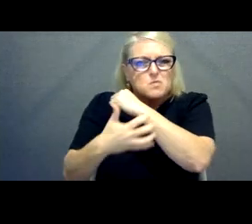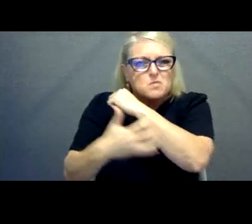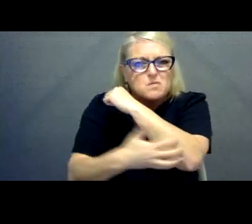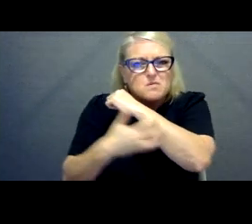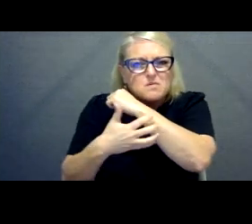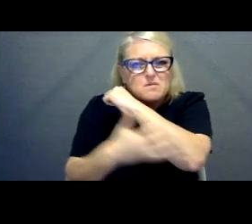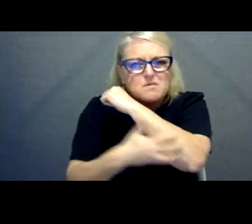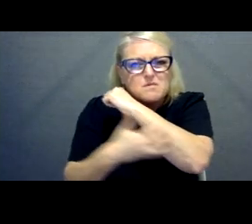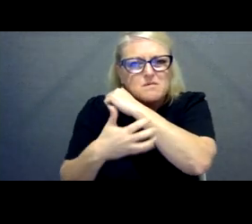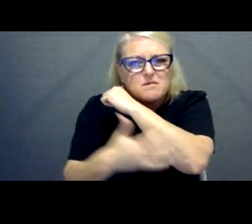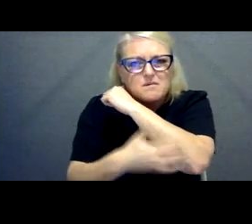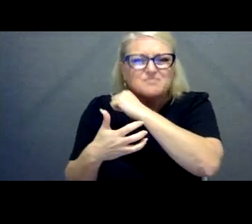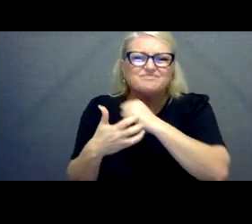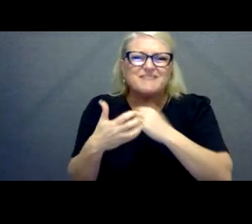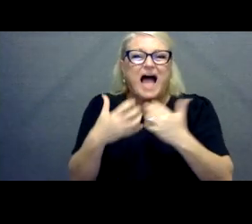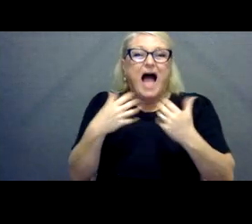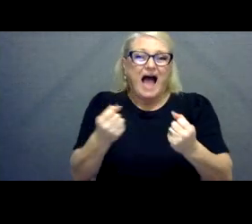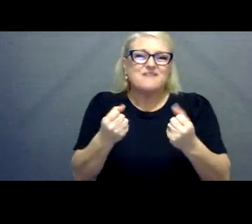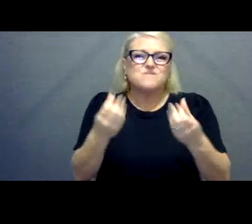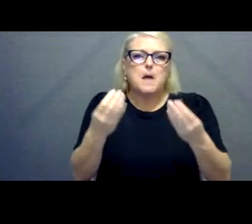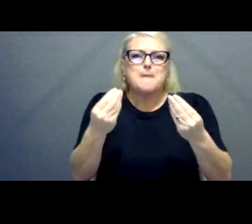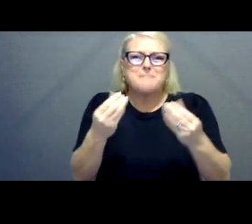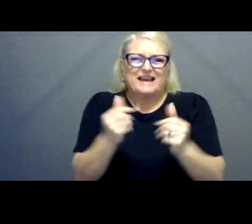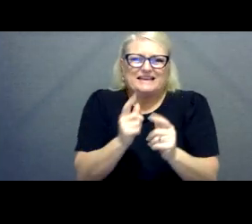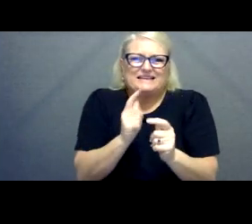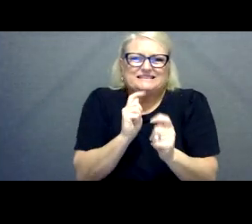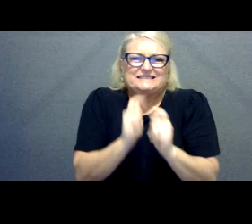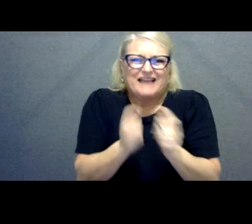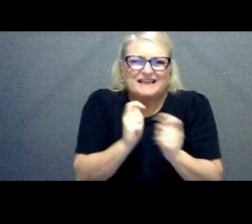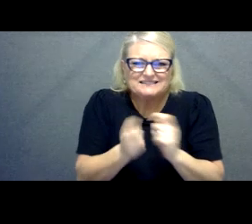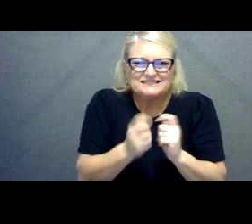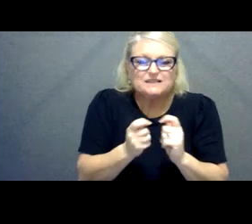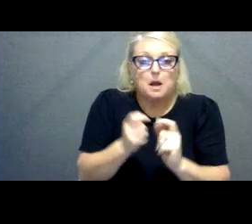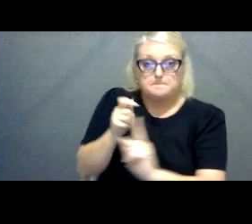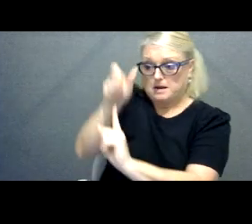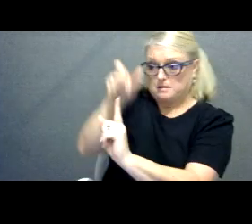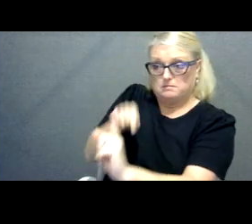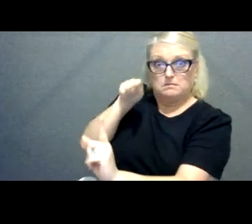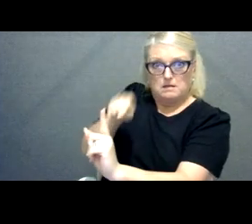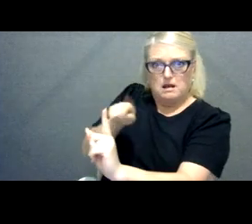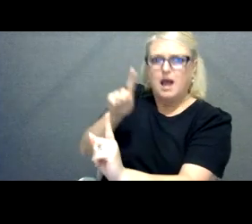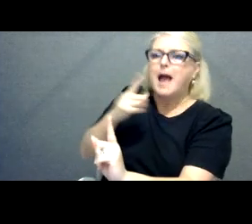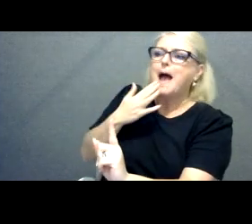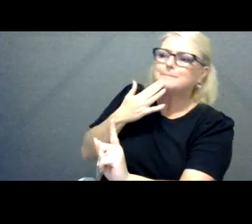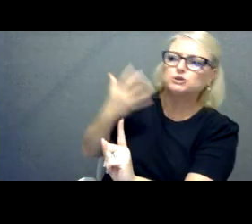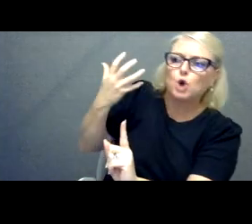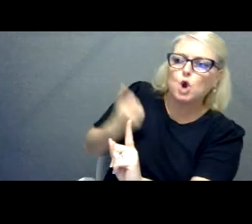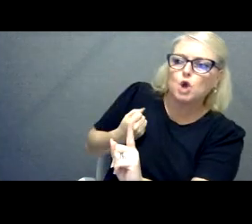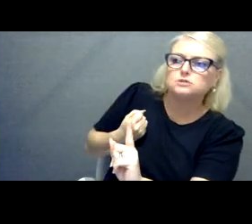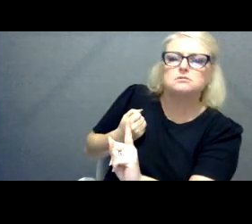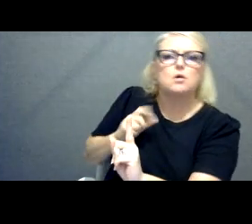looks at what a person earns and what assets they own so about 80% of people who receive